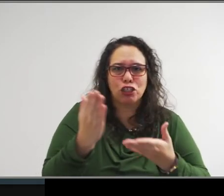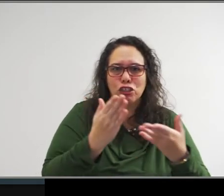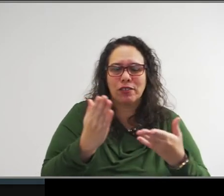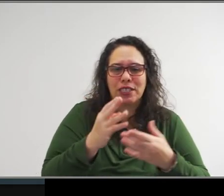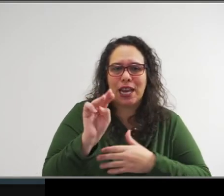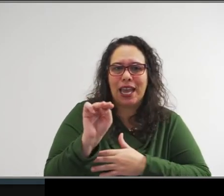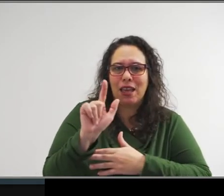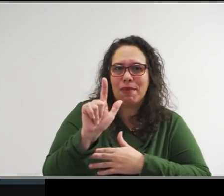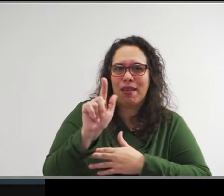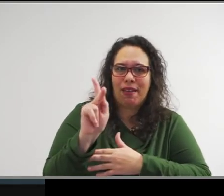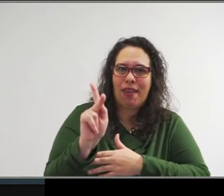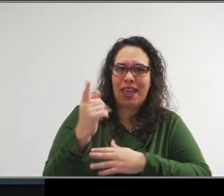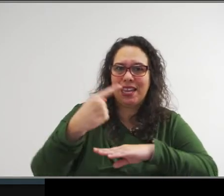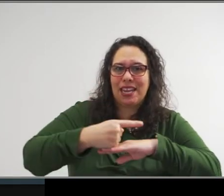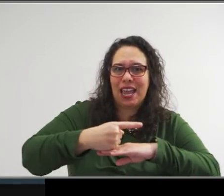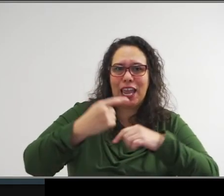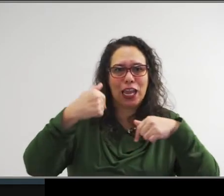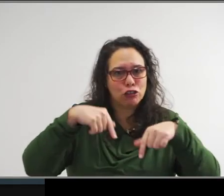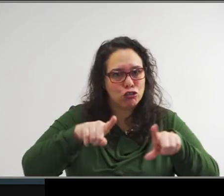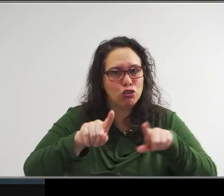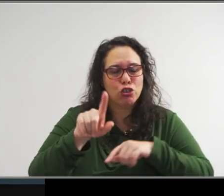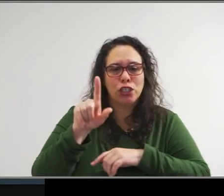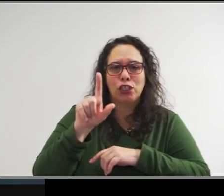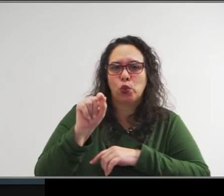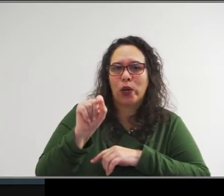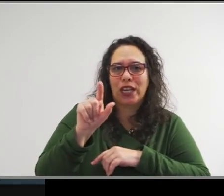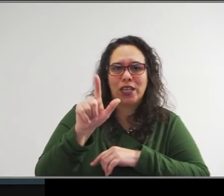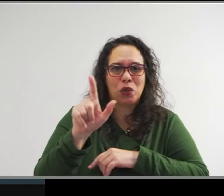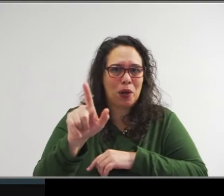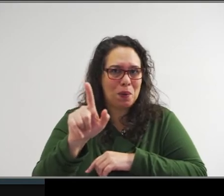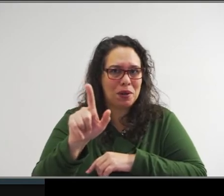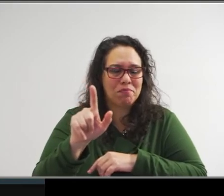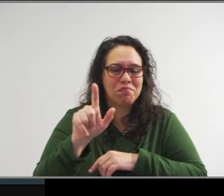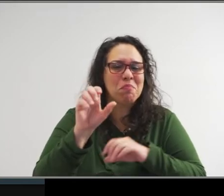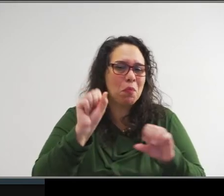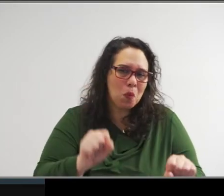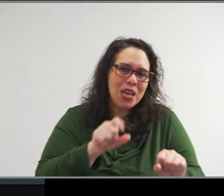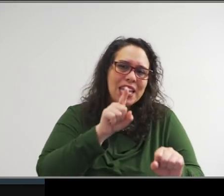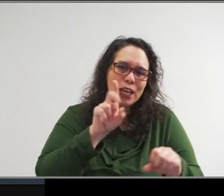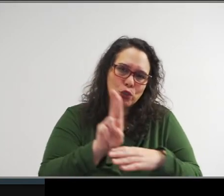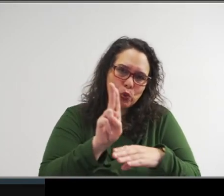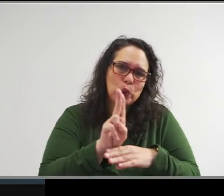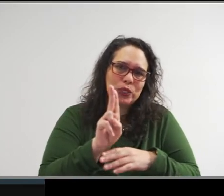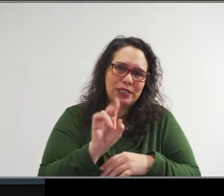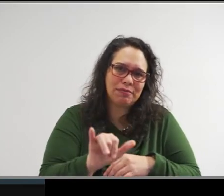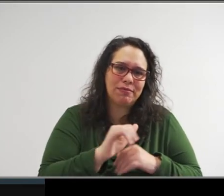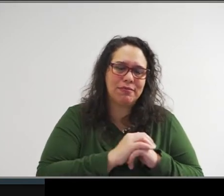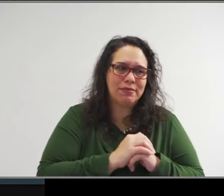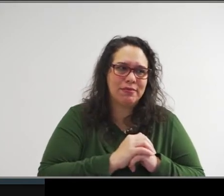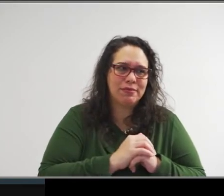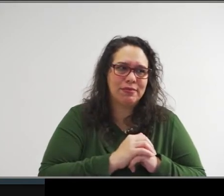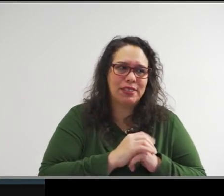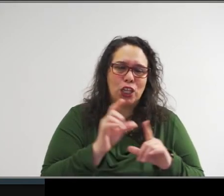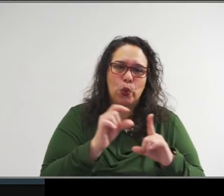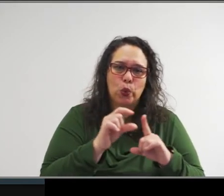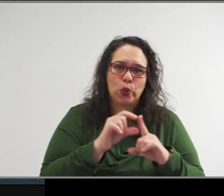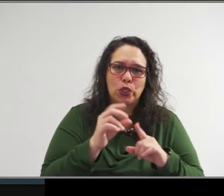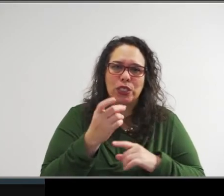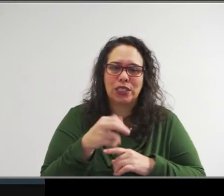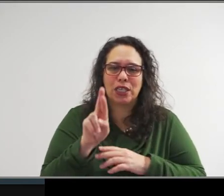and throughout 2021 is we could sure use it. And the words of Dr. Benitez and Megan Carla to stay safe,